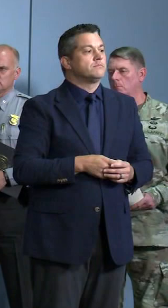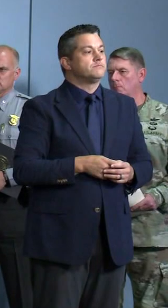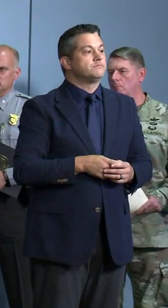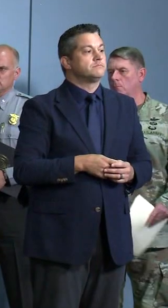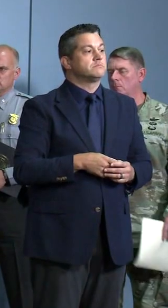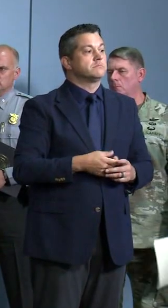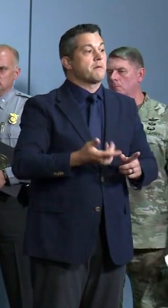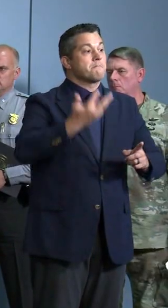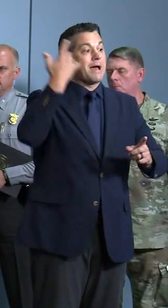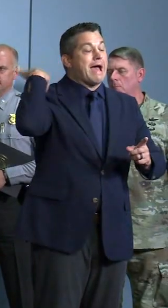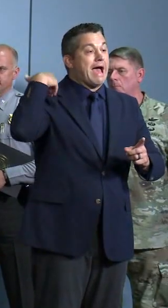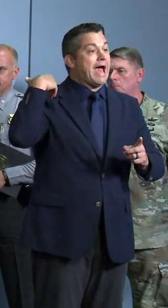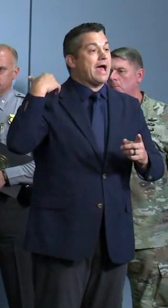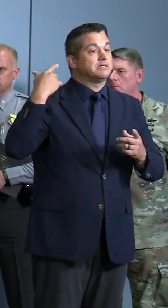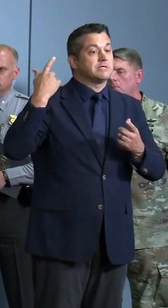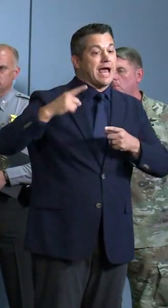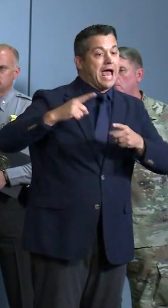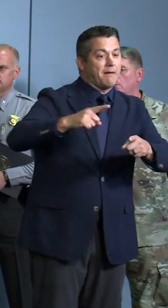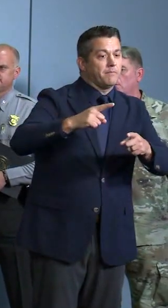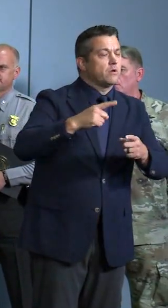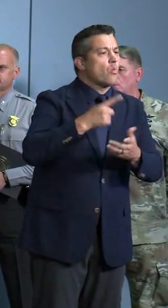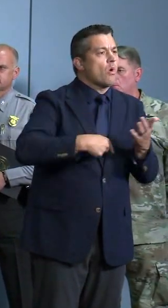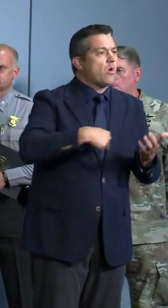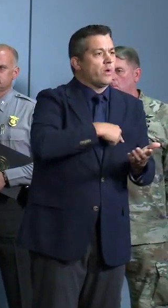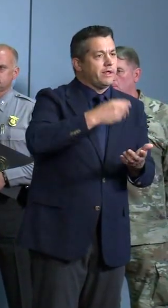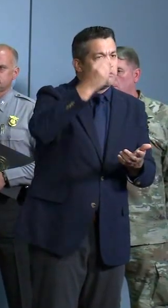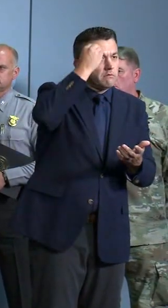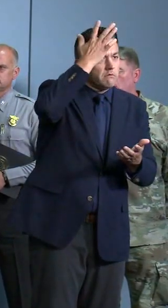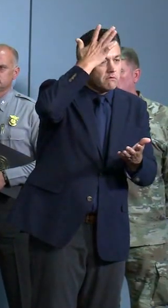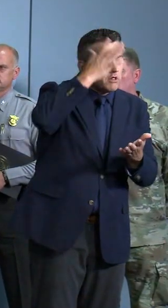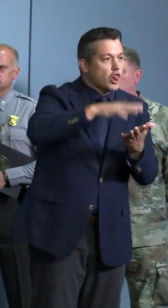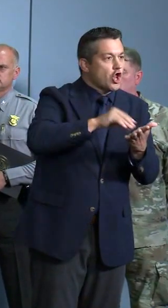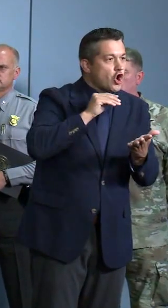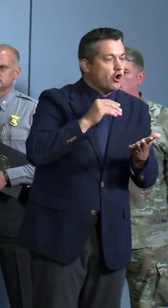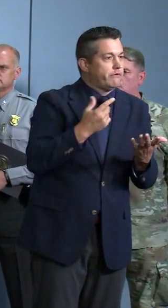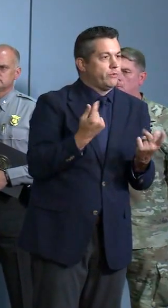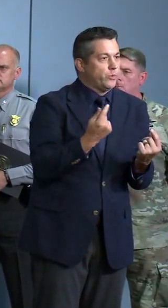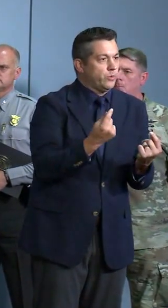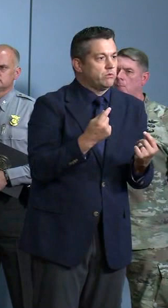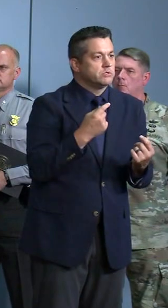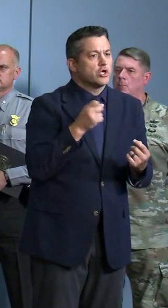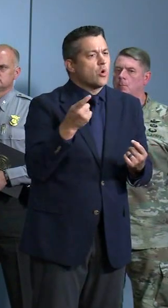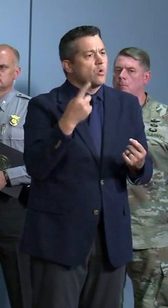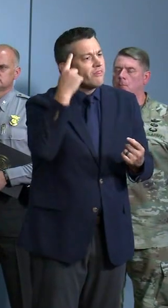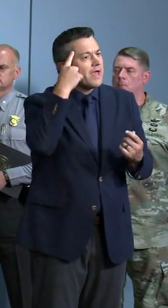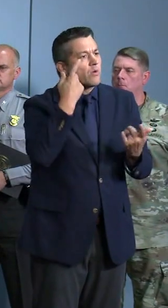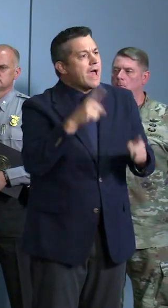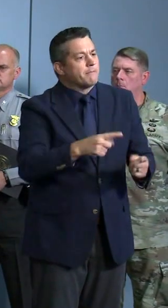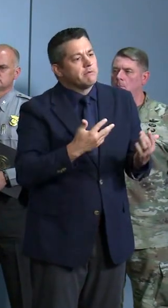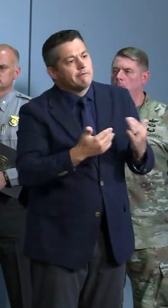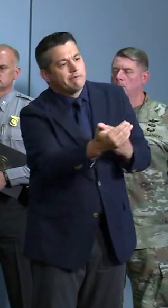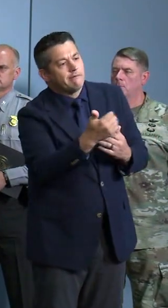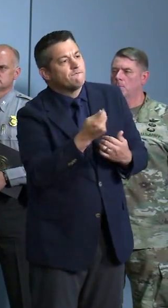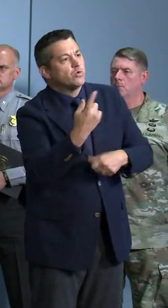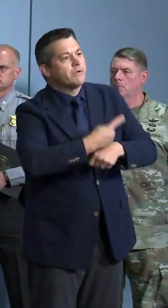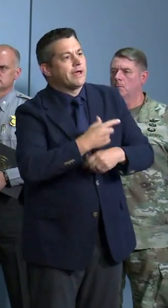we know is coming and what could be, you know, days out as far as